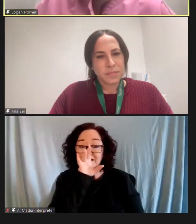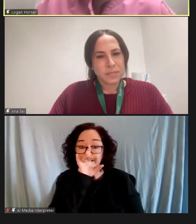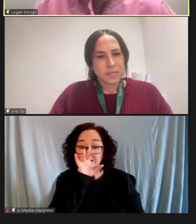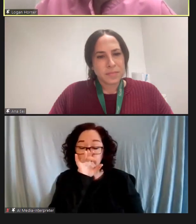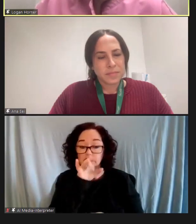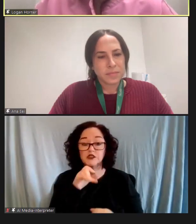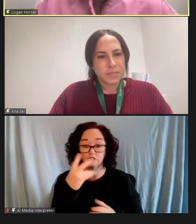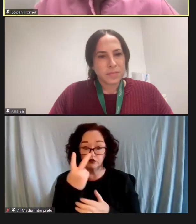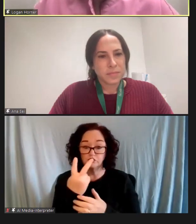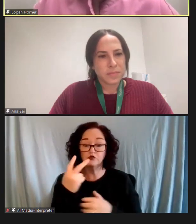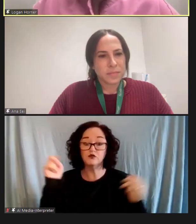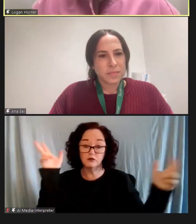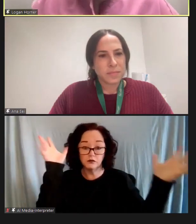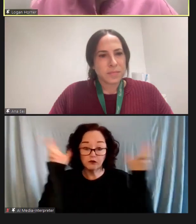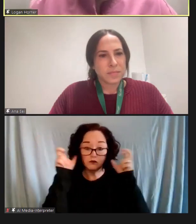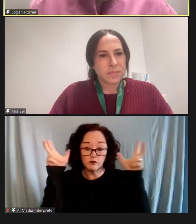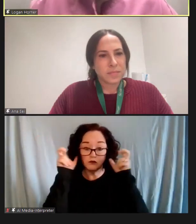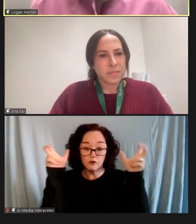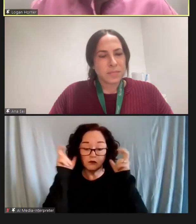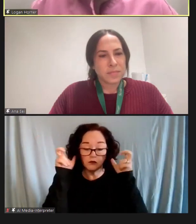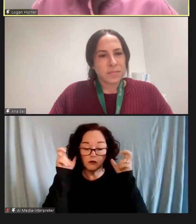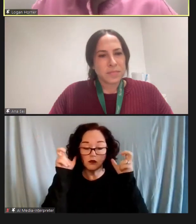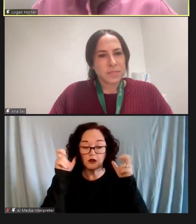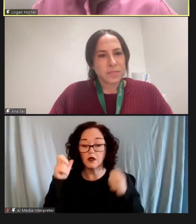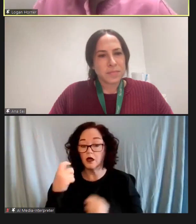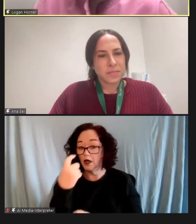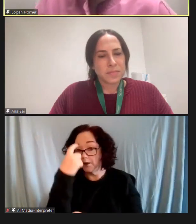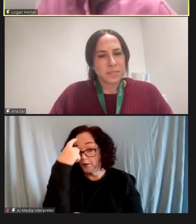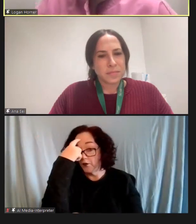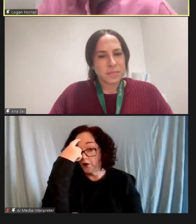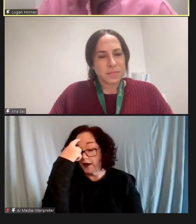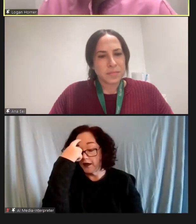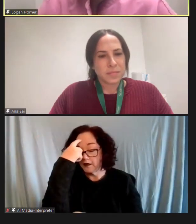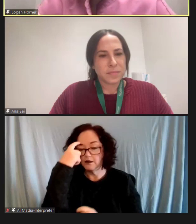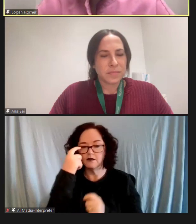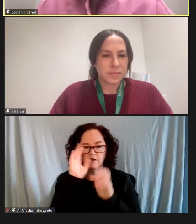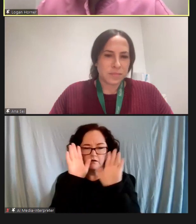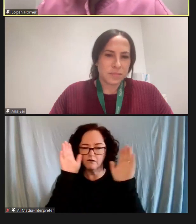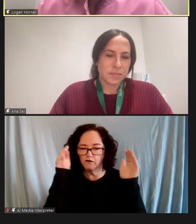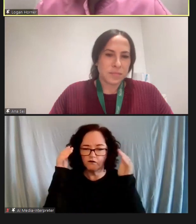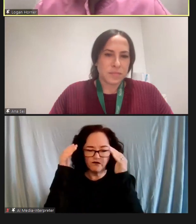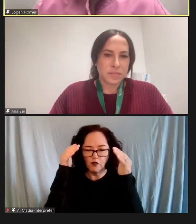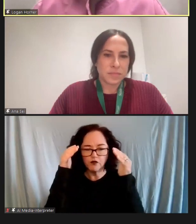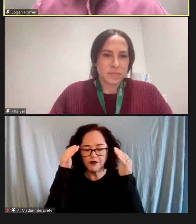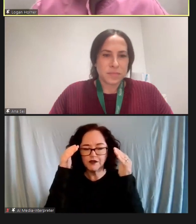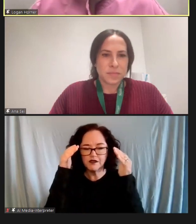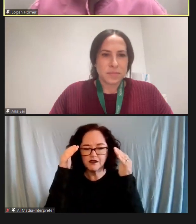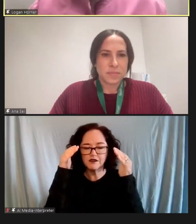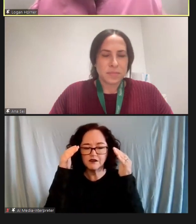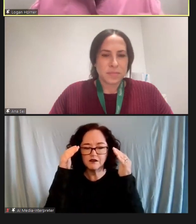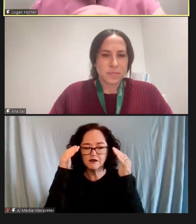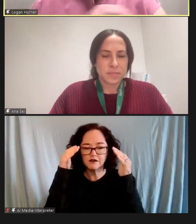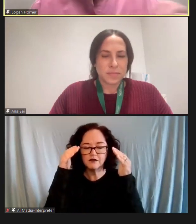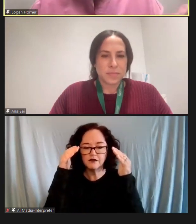ears our brain's ability to focus out